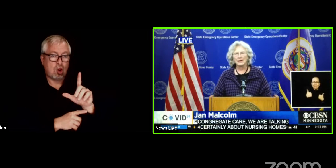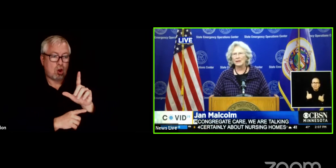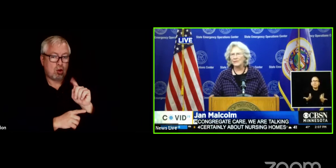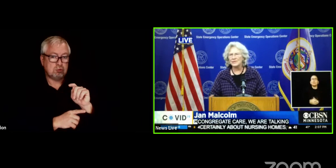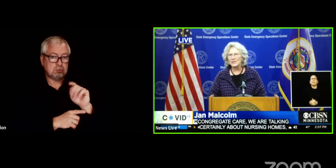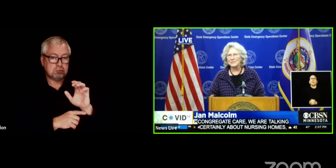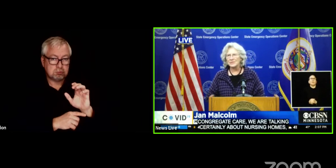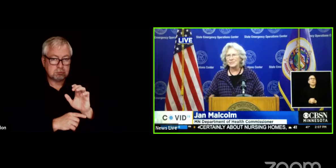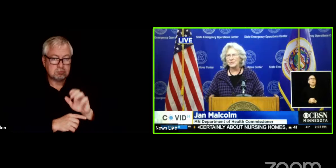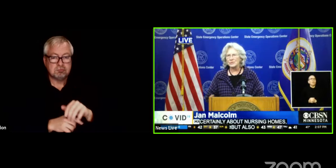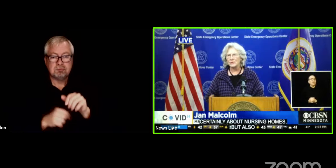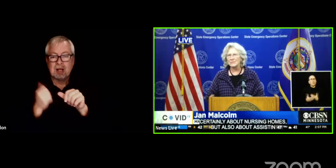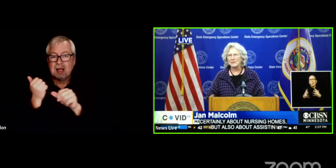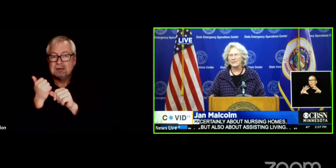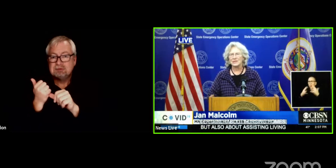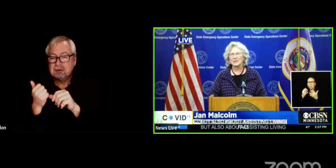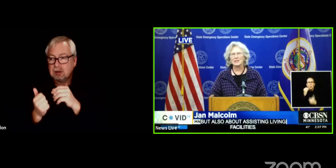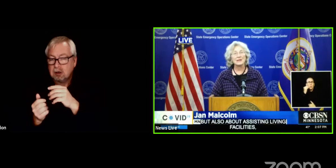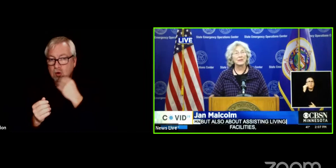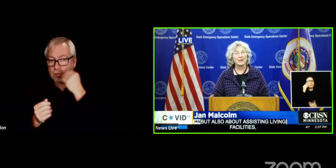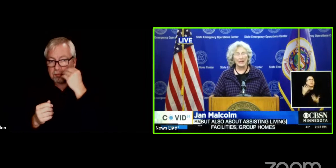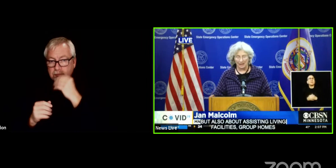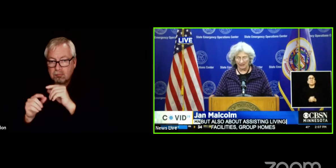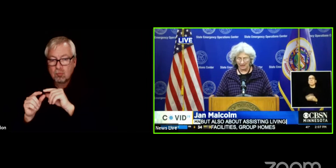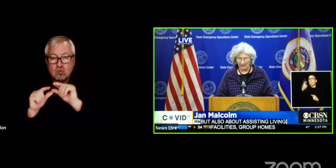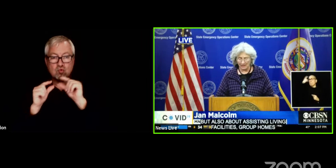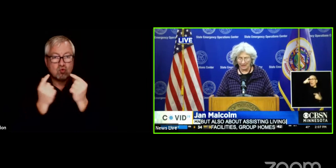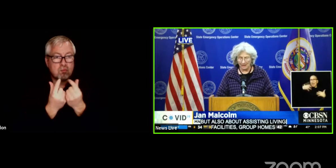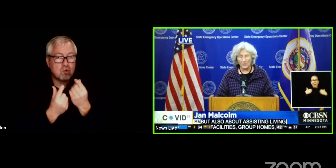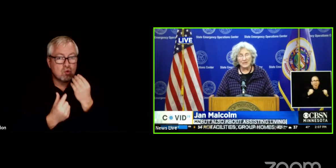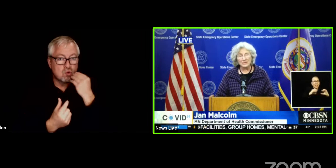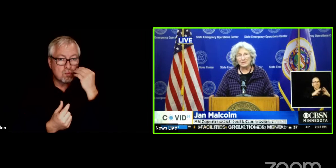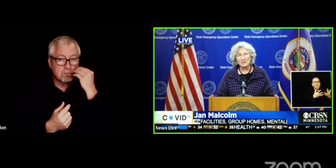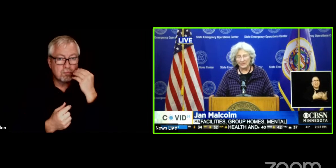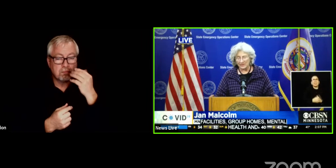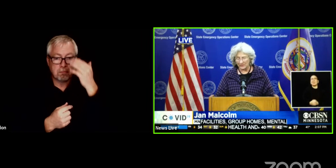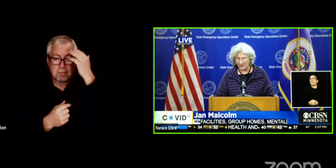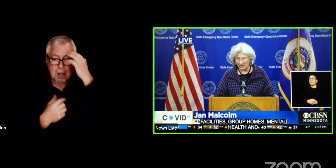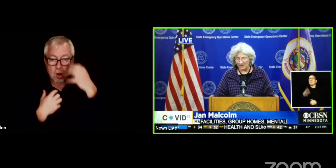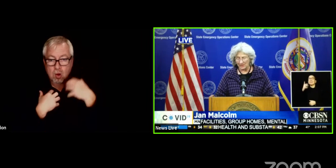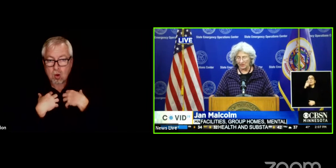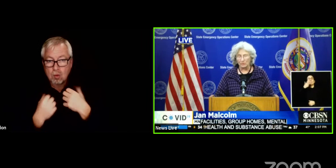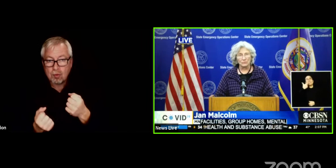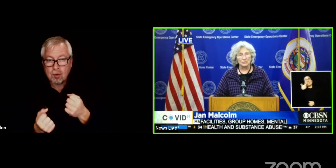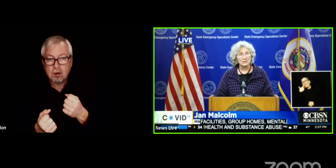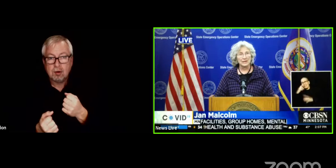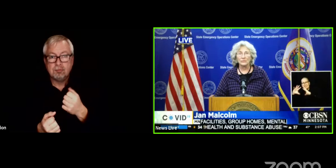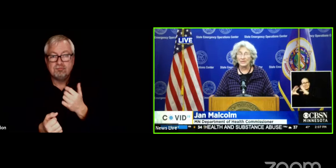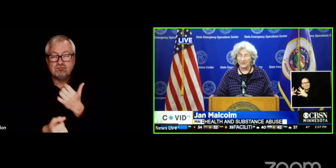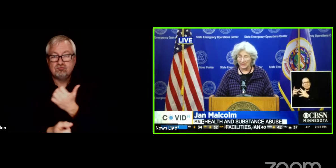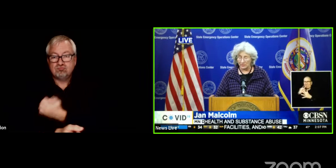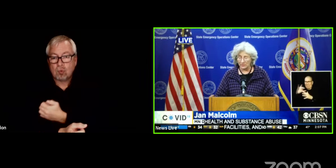HEALTH AND SUBSTANCE ABUSE TREATMENT FACILITIES AND THE LIKE. RESIDENTS OF THESE FACILITIES INCLUDE NOT ONLY SENIORS